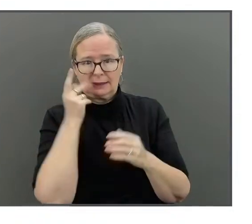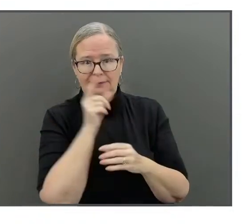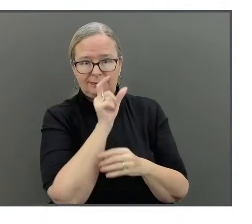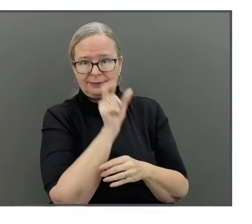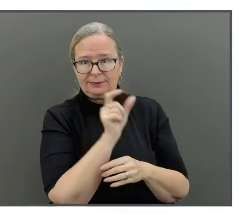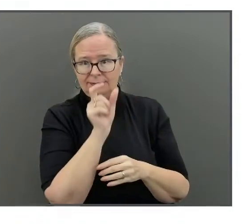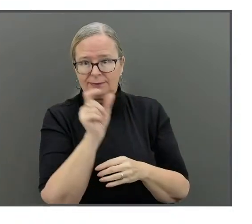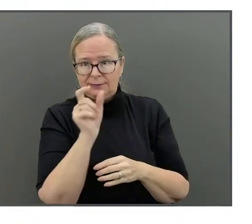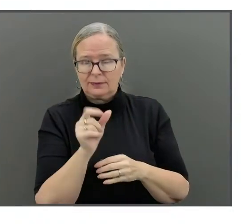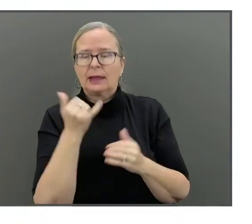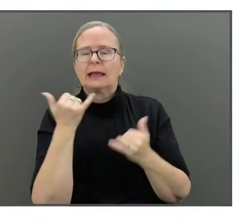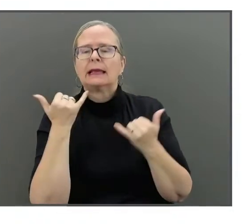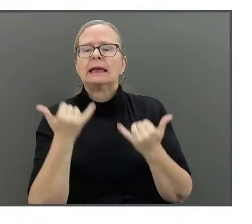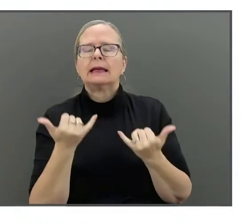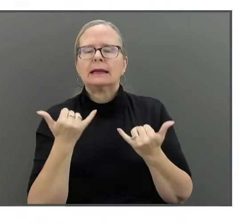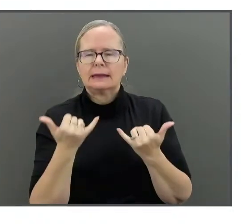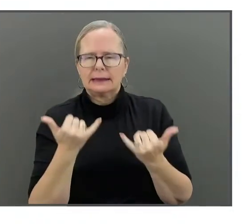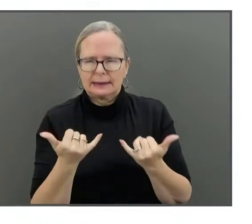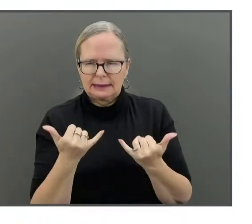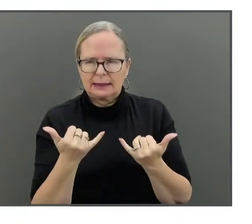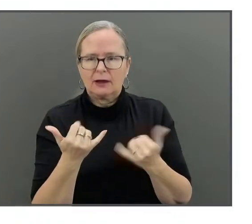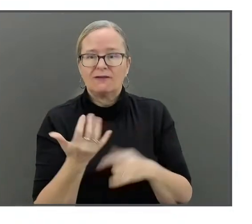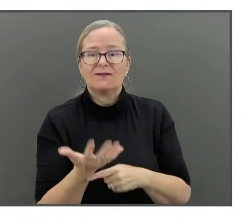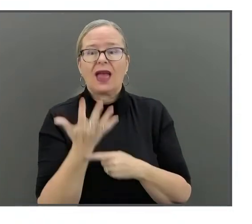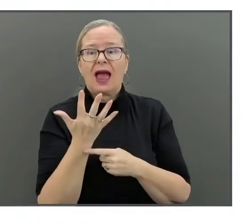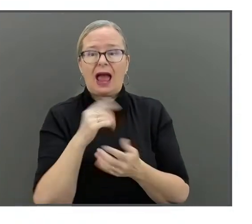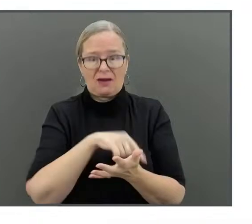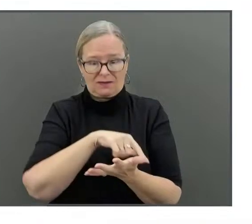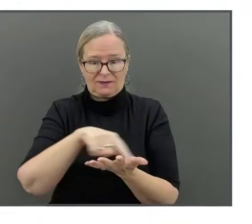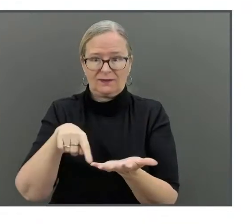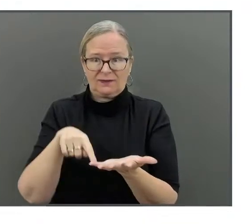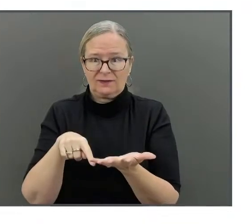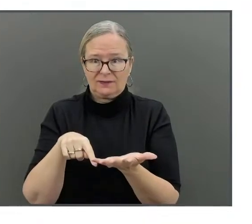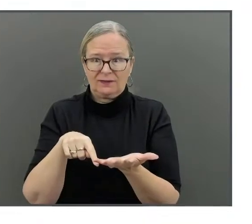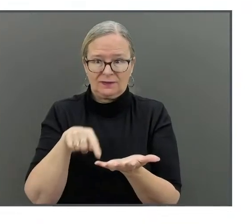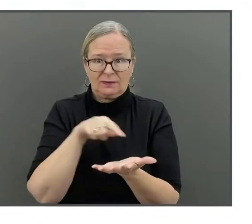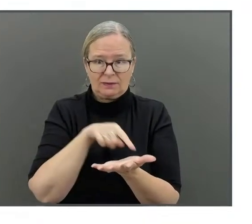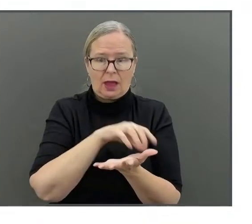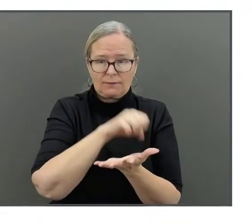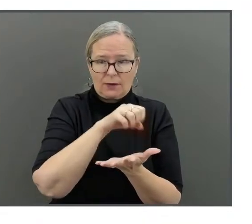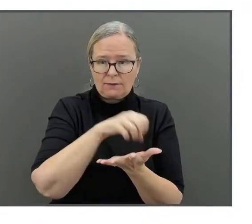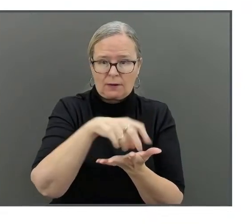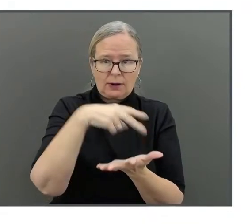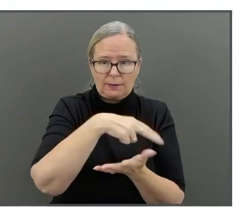the five sections of pipe we can now share we are aiming for the low end of our original timeline